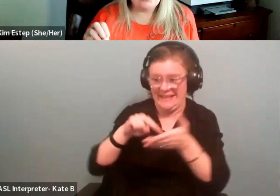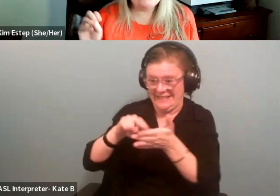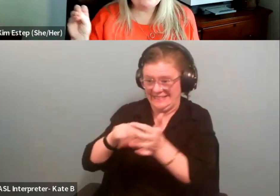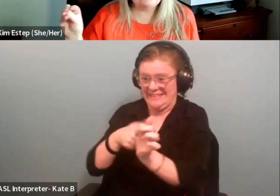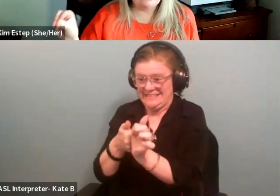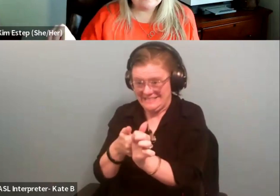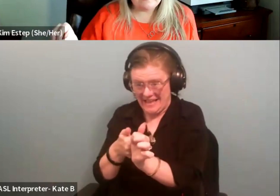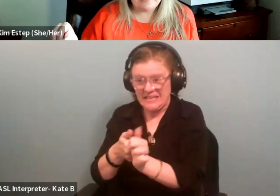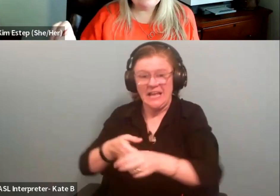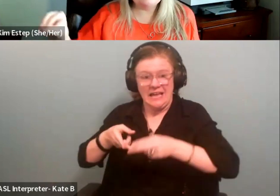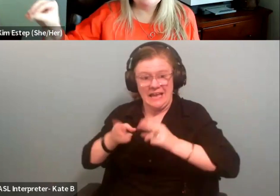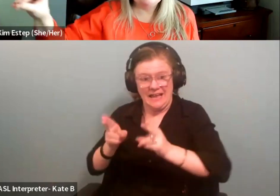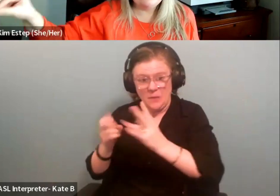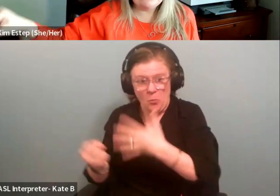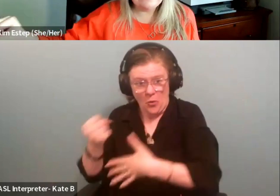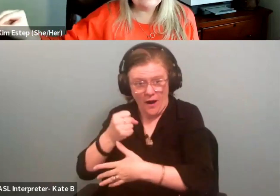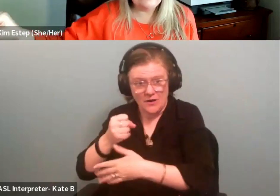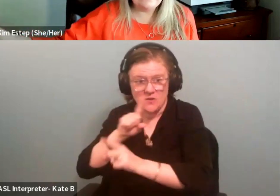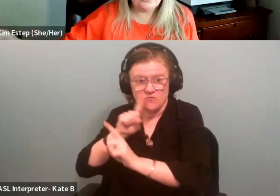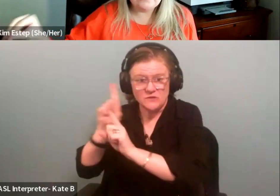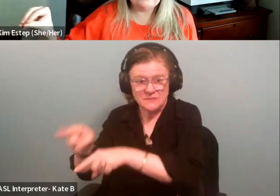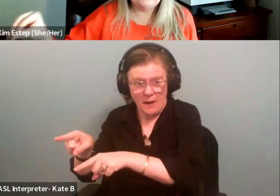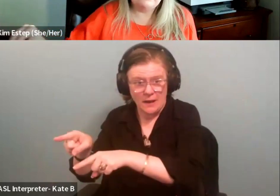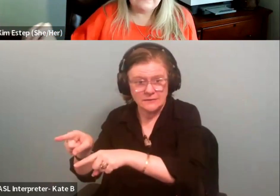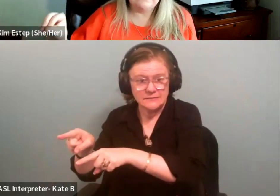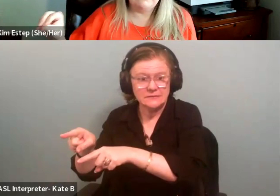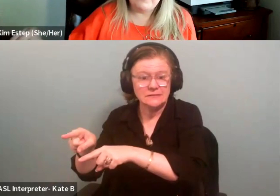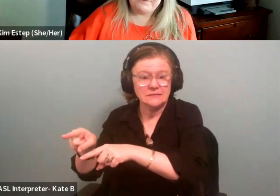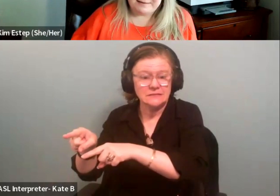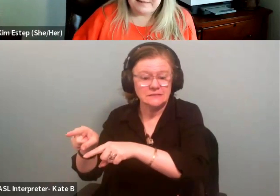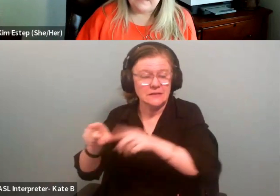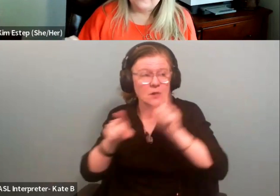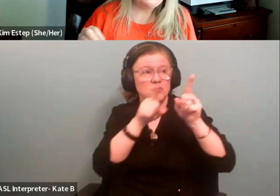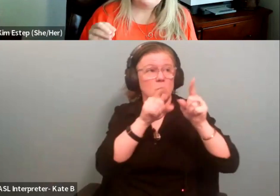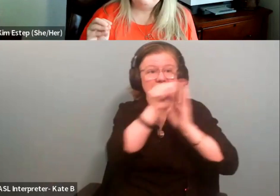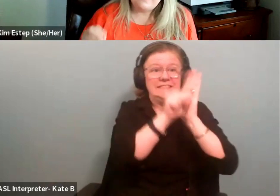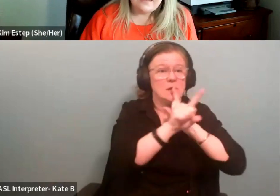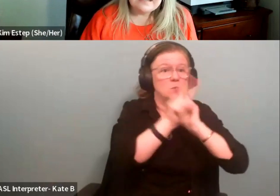urgency of response to the intensity and urgency of need of the family. So they've got to